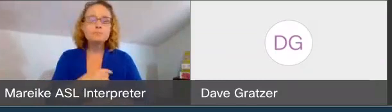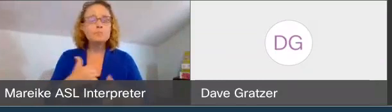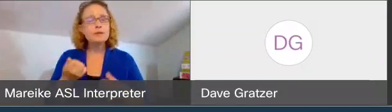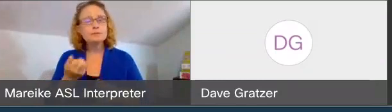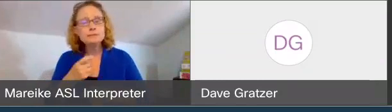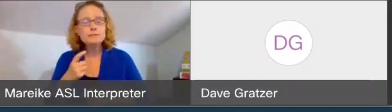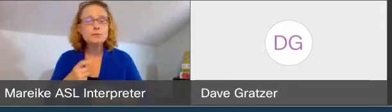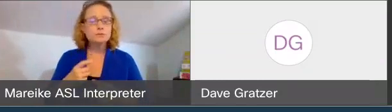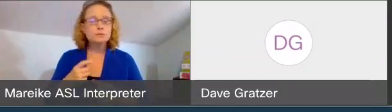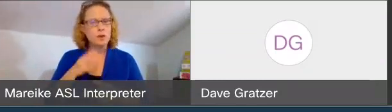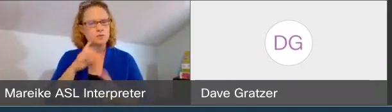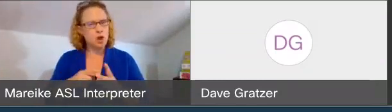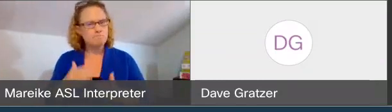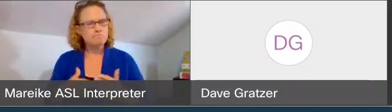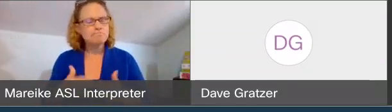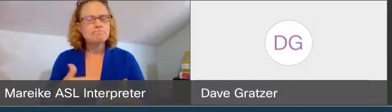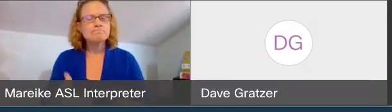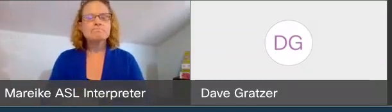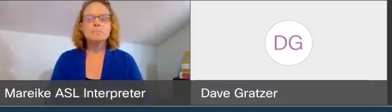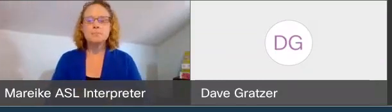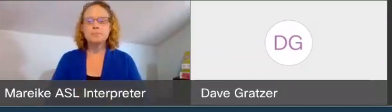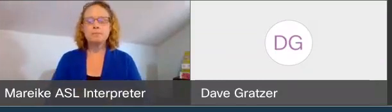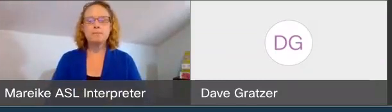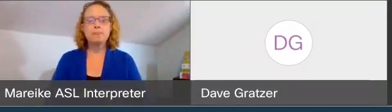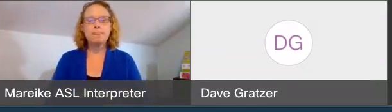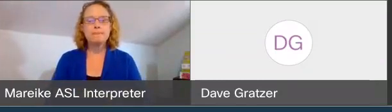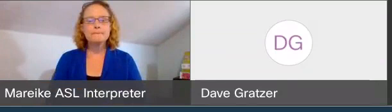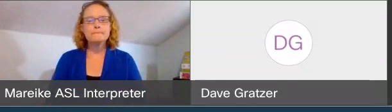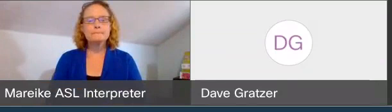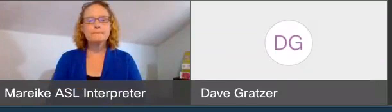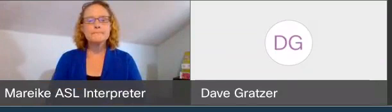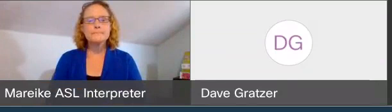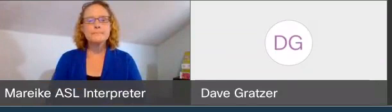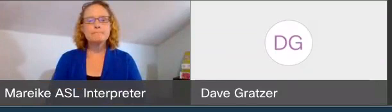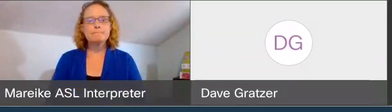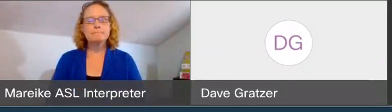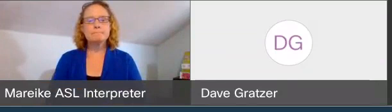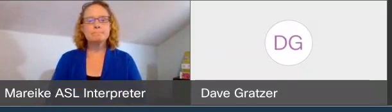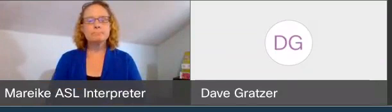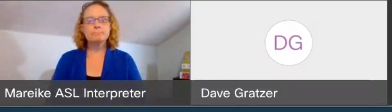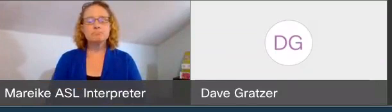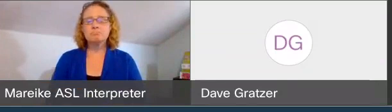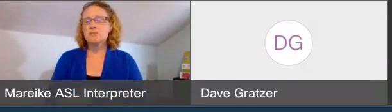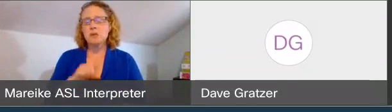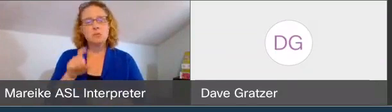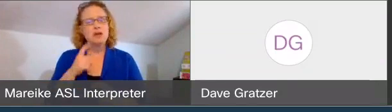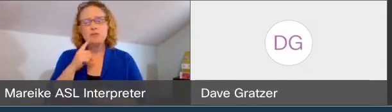so I'm gonna get started and really they could be answered by either one of you. So you might